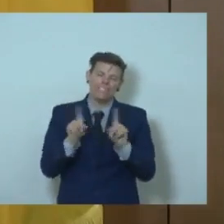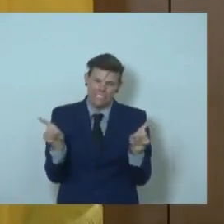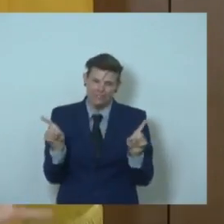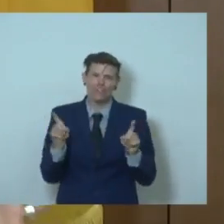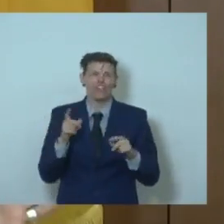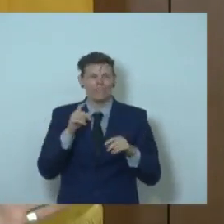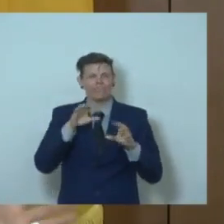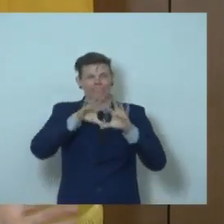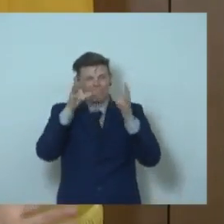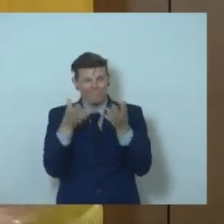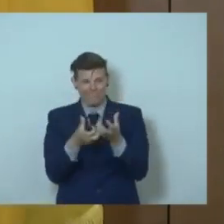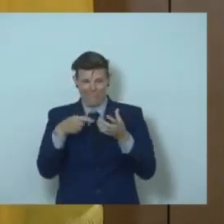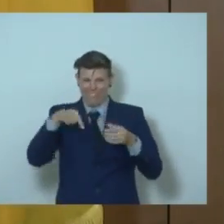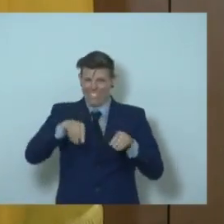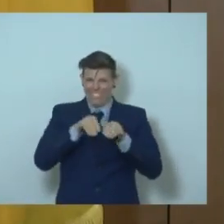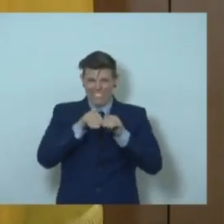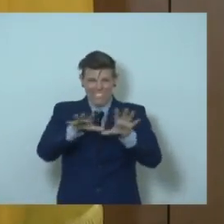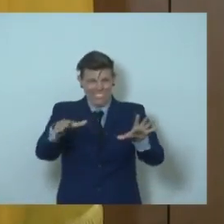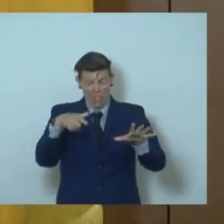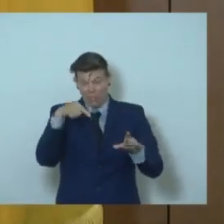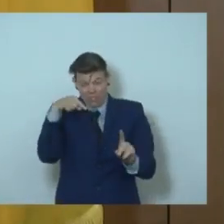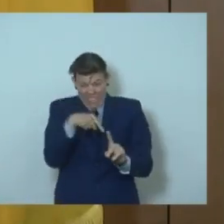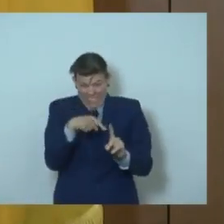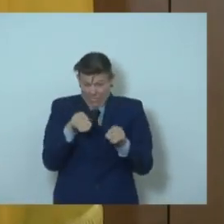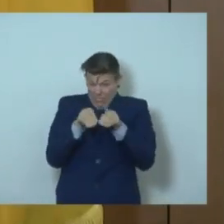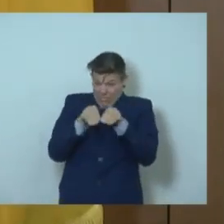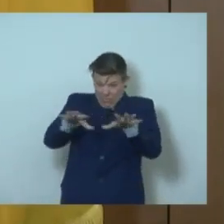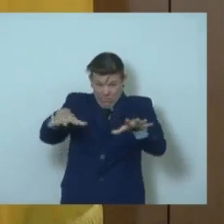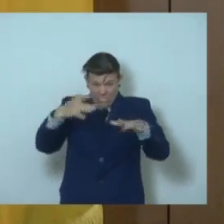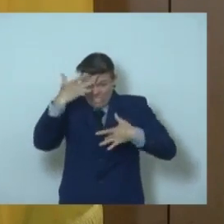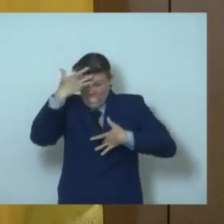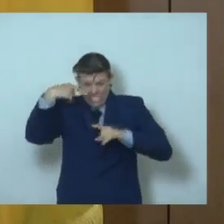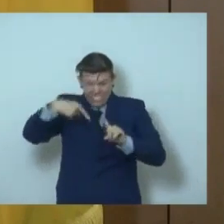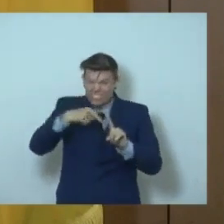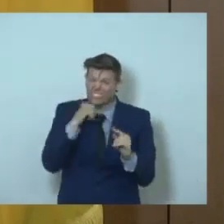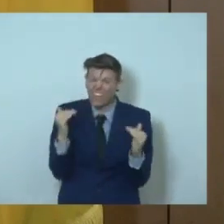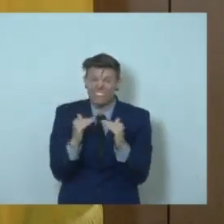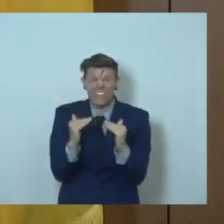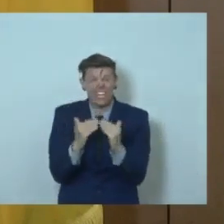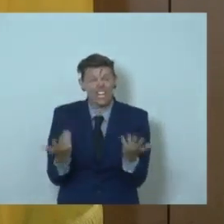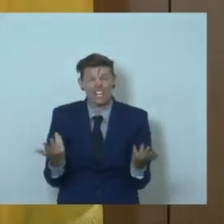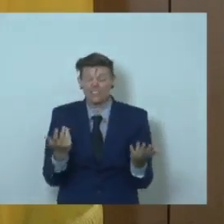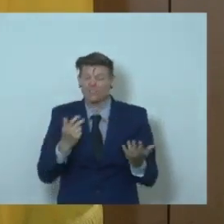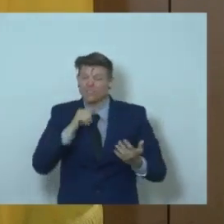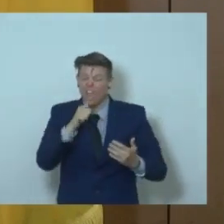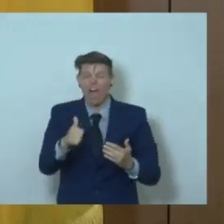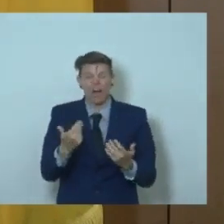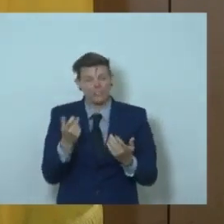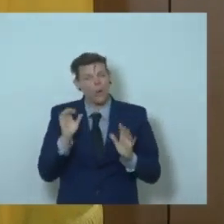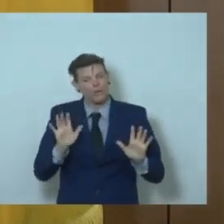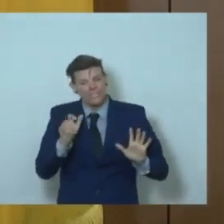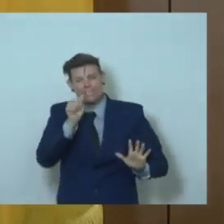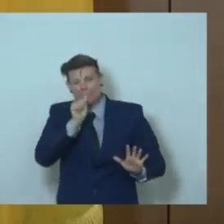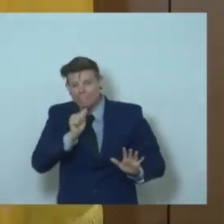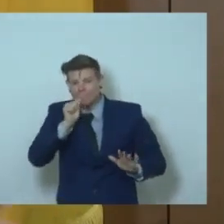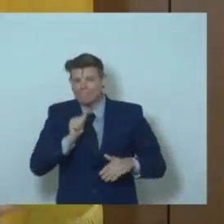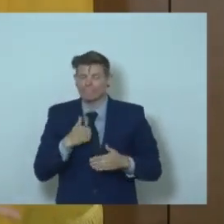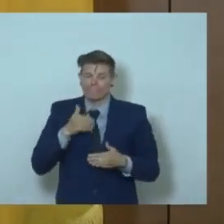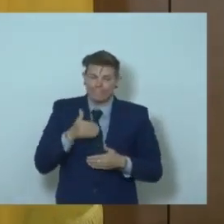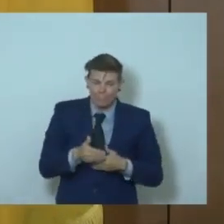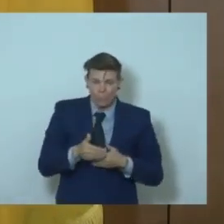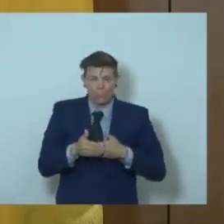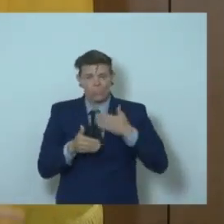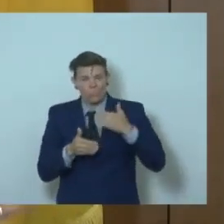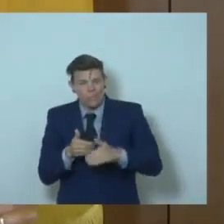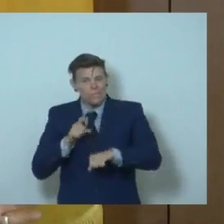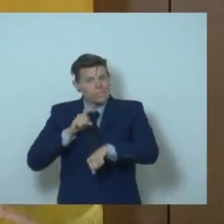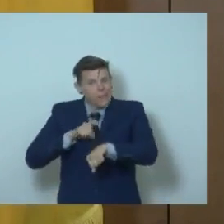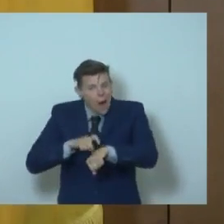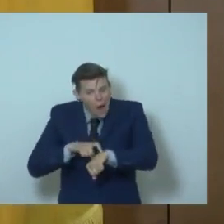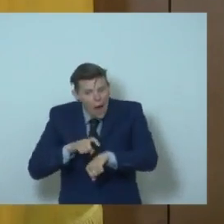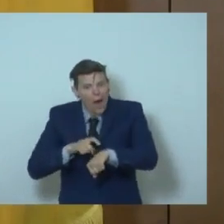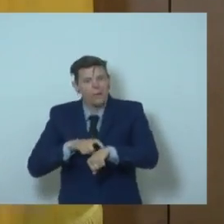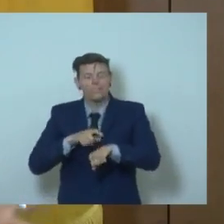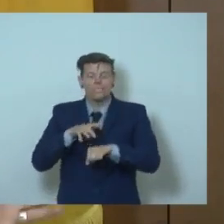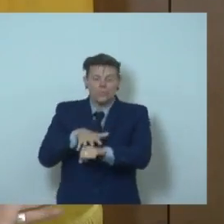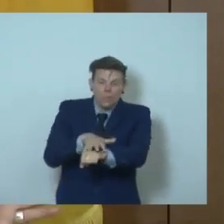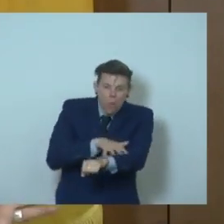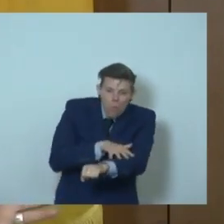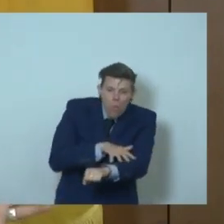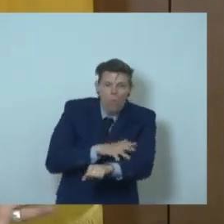I REALLY I REALLY AM I REALLY DO BUT THAT’S THE DIFFERENCE THE PANDEMICS UNFAIR COVID IS UNFAIR INTRODUCING RISK SLOW.